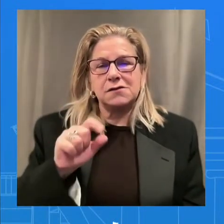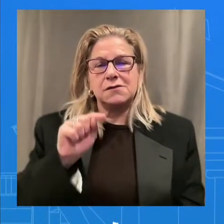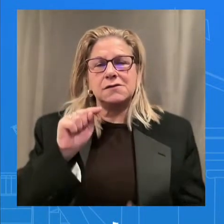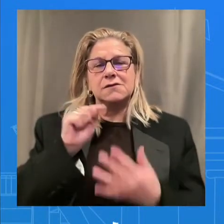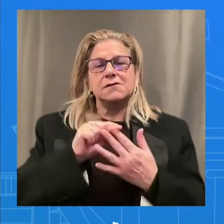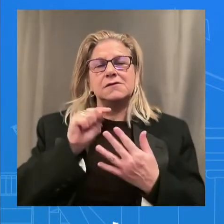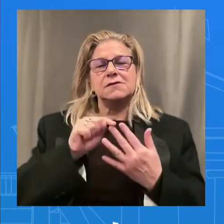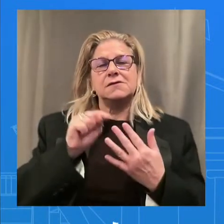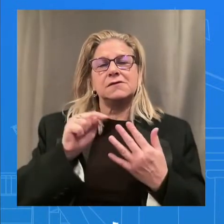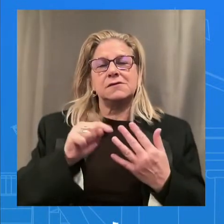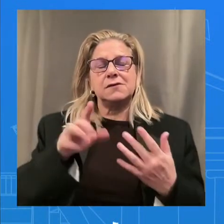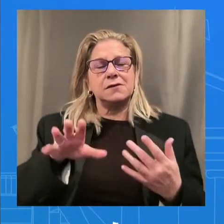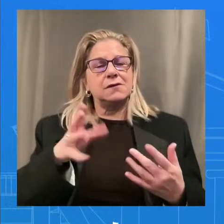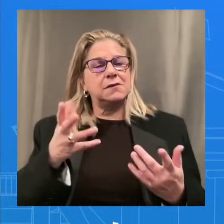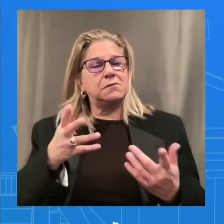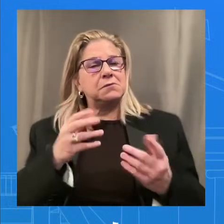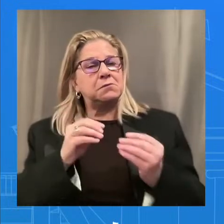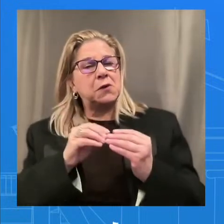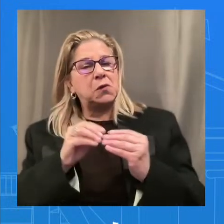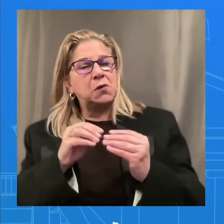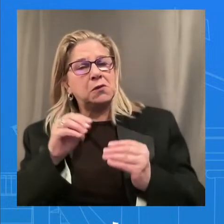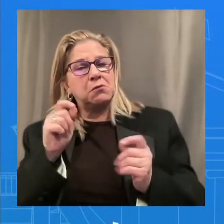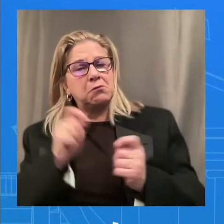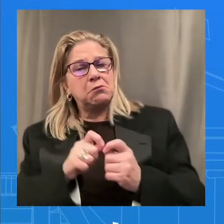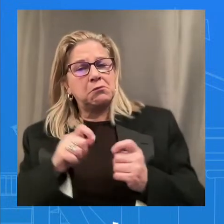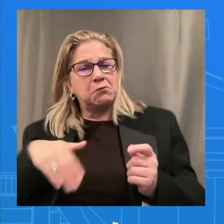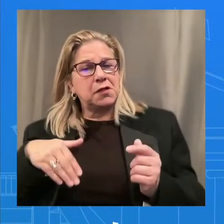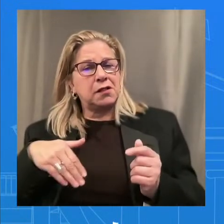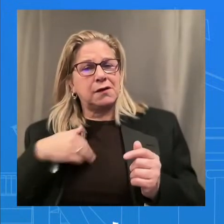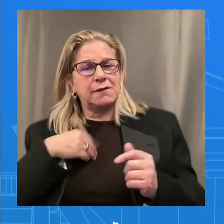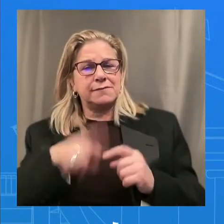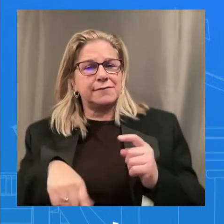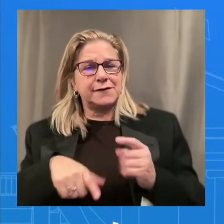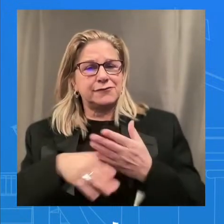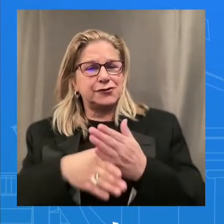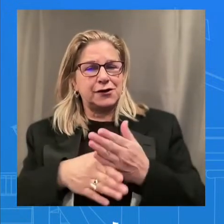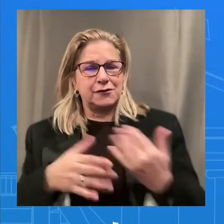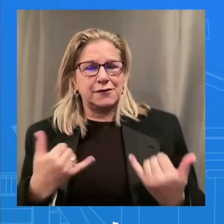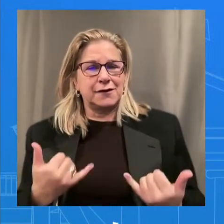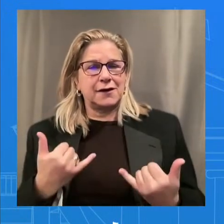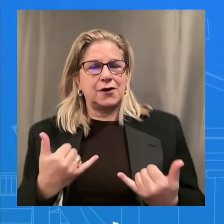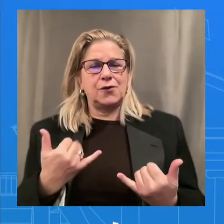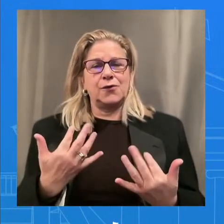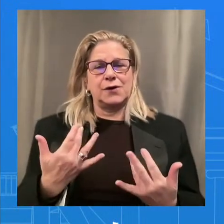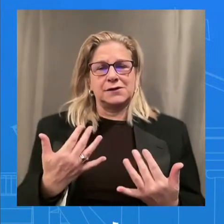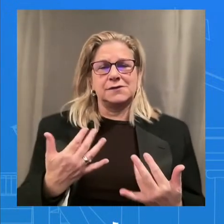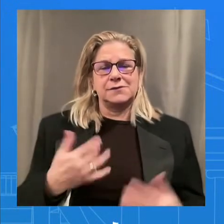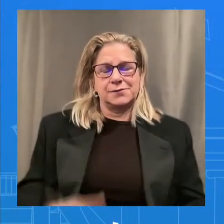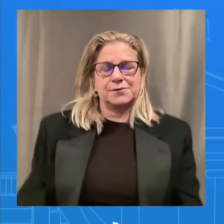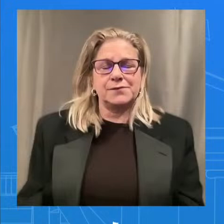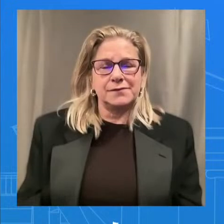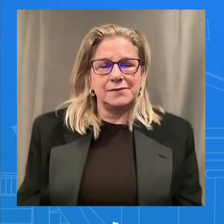exactly how it will play with each of the Americans. Yeah. The Press: Jake, thanks for being here. So, just real quickly on the Gaza hostage situation,